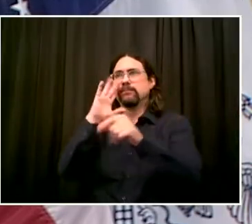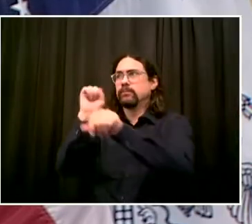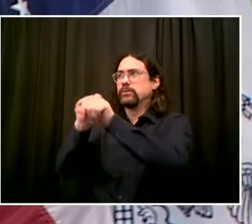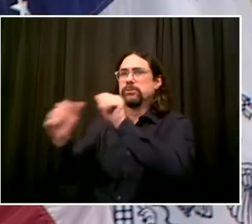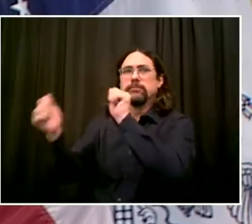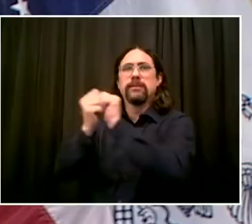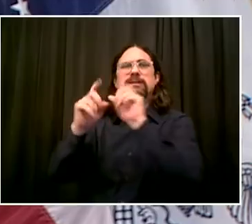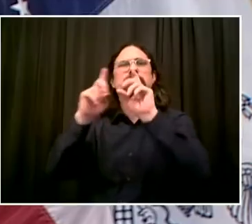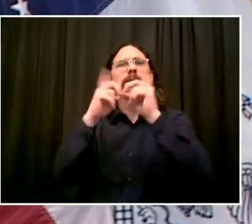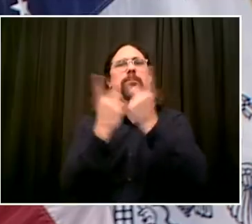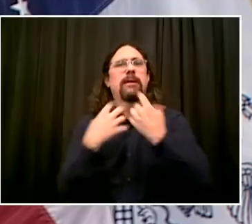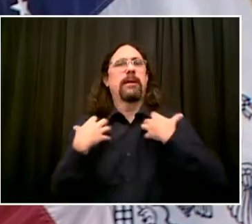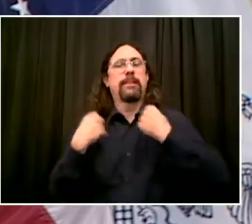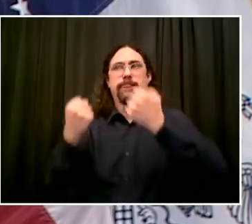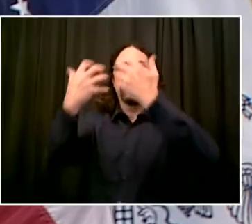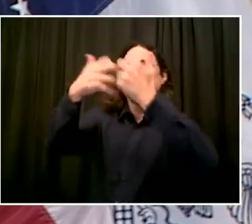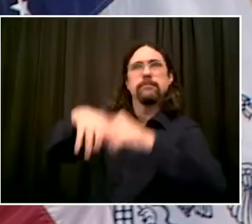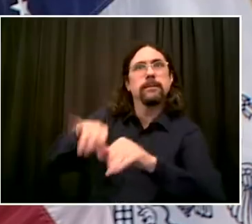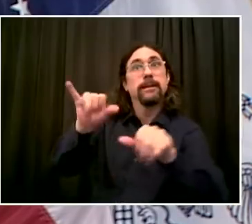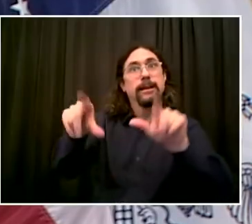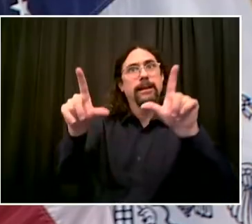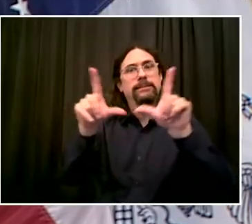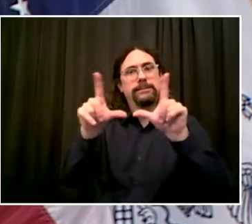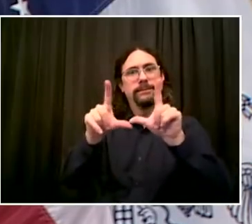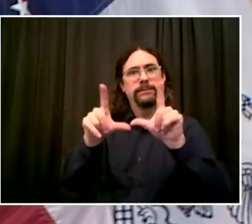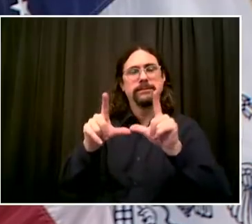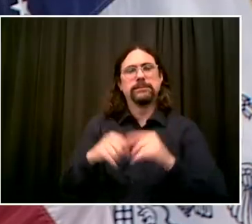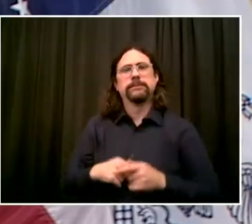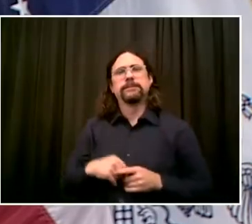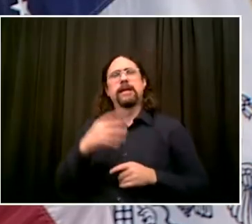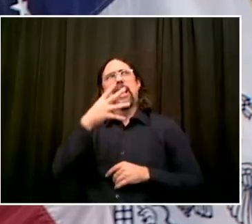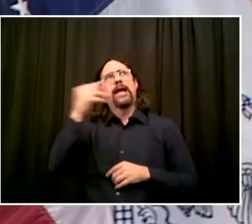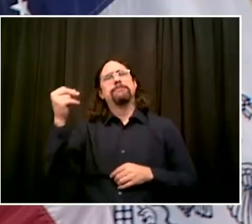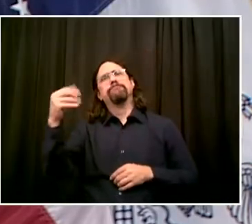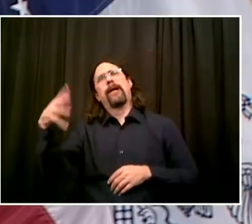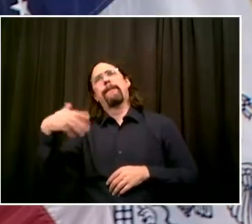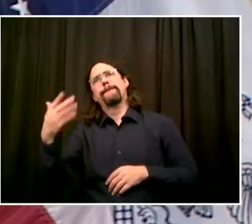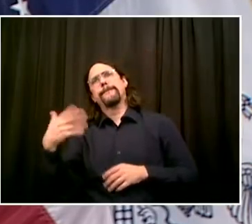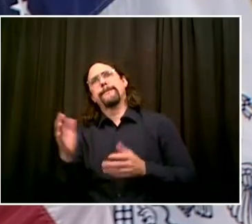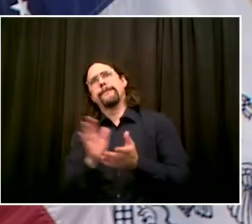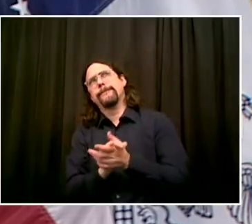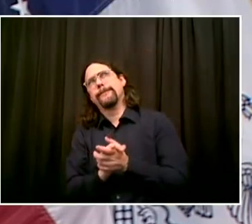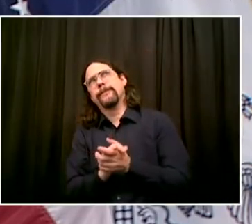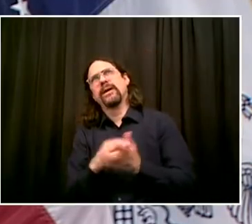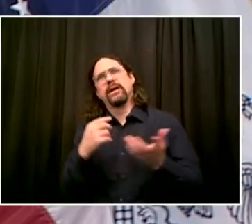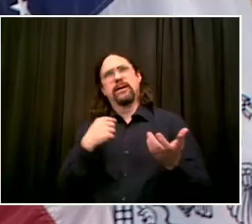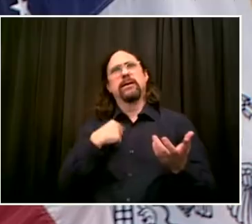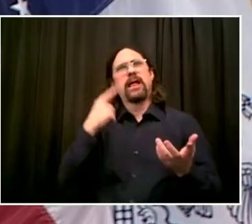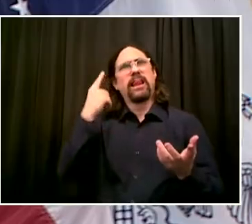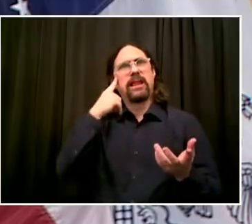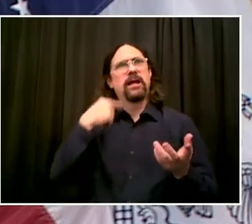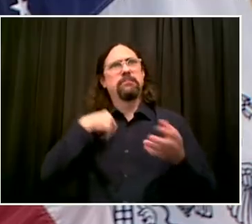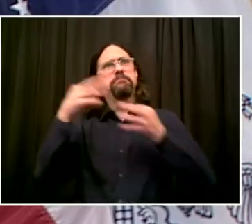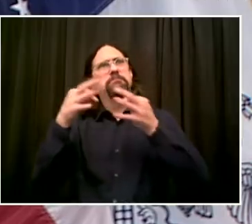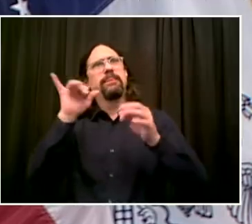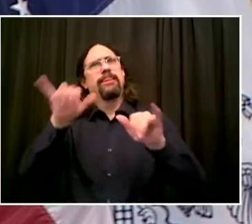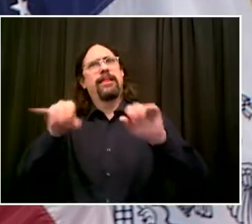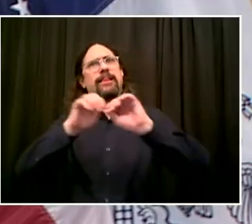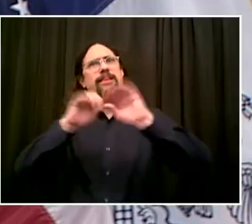DEPARTMENT OF HEALTH AND ANY OUTFITTING OF THE SPACE THAT'S NECESSARY AND TO THE LEADERSHIP. IF YOU WOULD LIKE TO ADD ORME. ATHNK Y. OU AFTER WHAT YOU